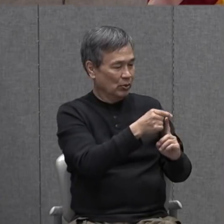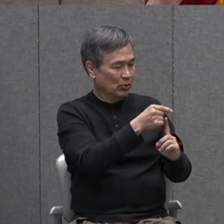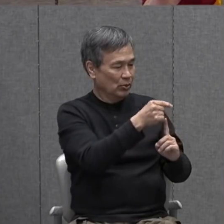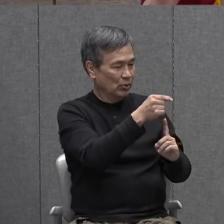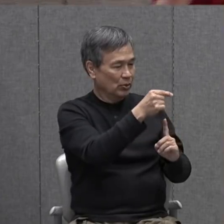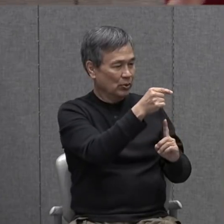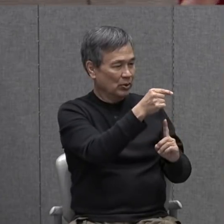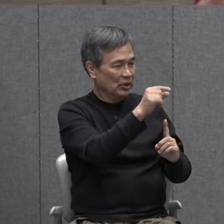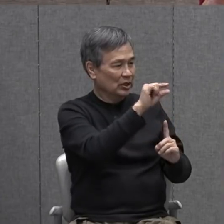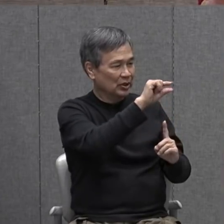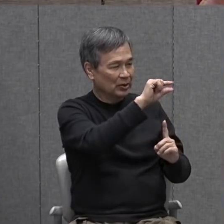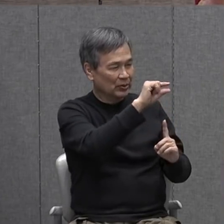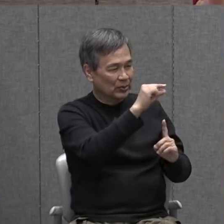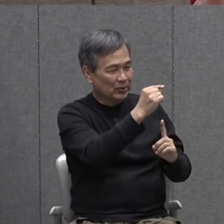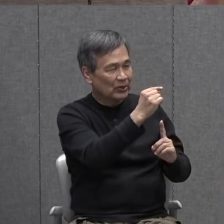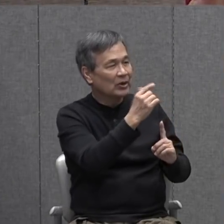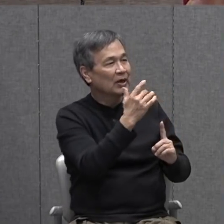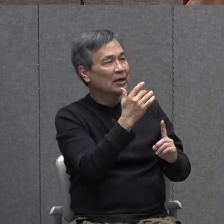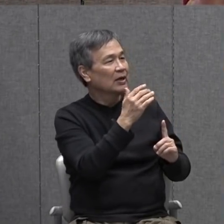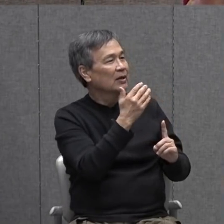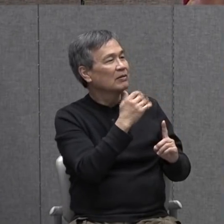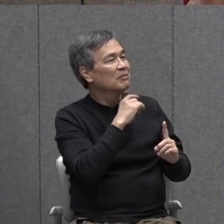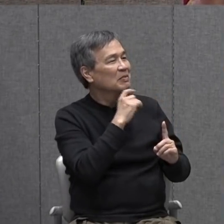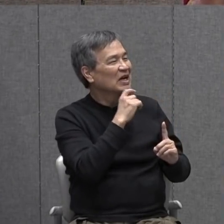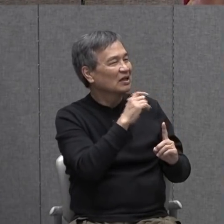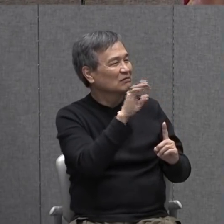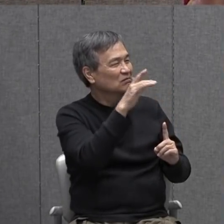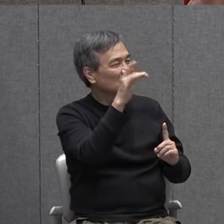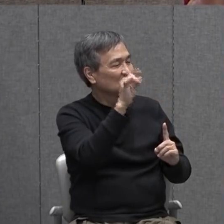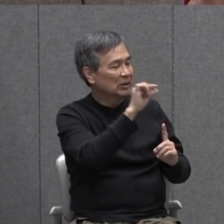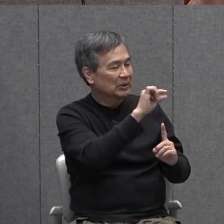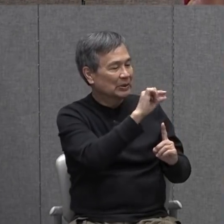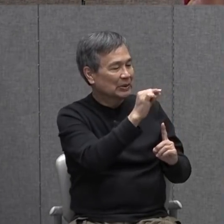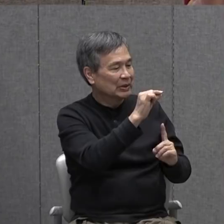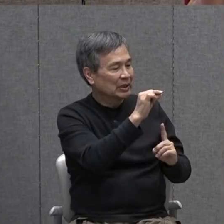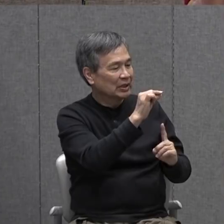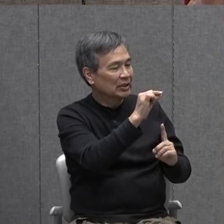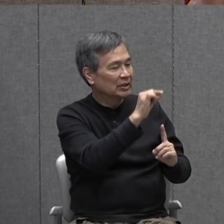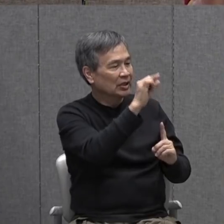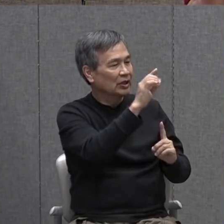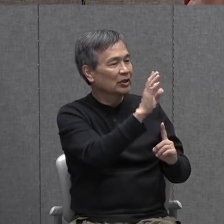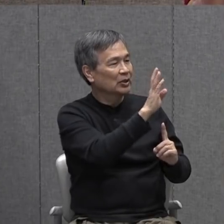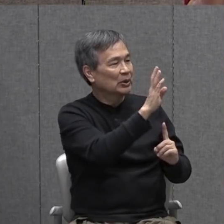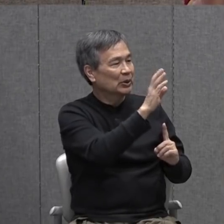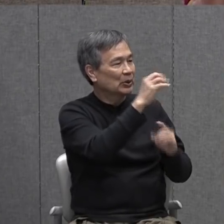and these stiff bristles. I might draw these as separate shapes. Watch how I do it.